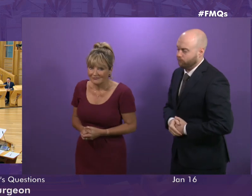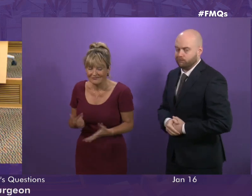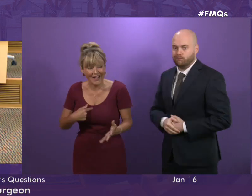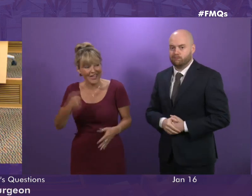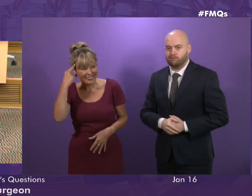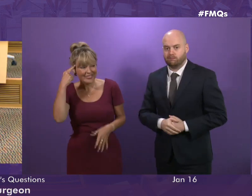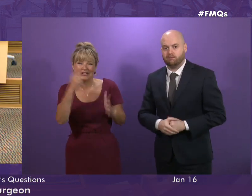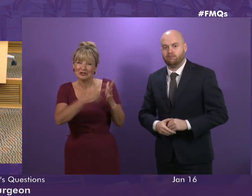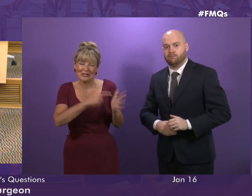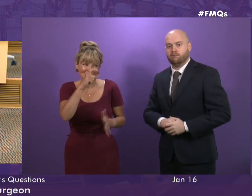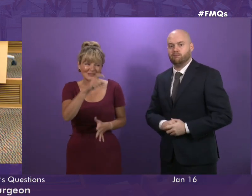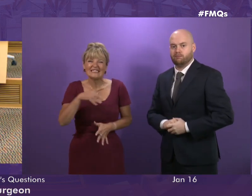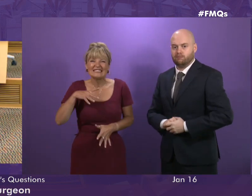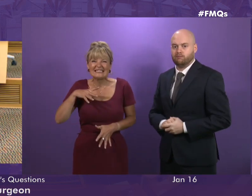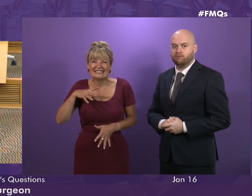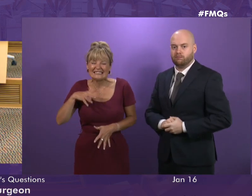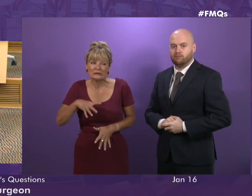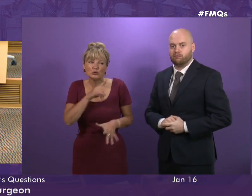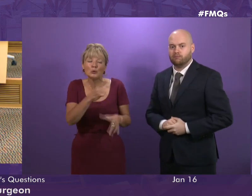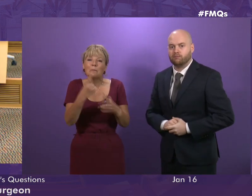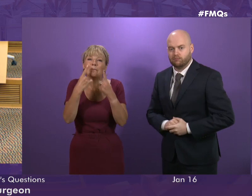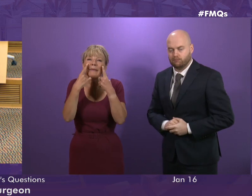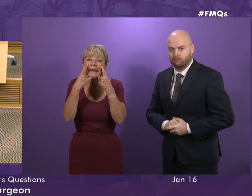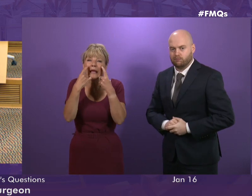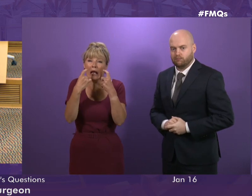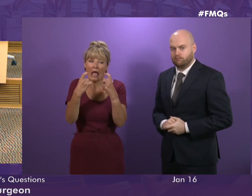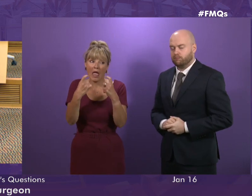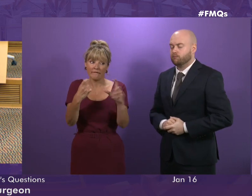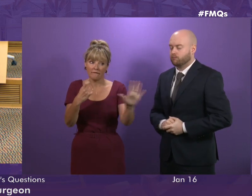Jackson Carlaw really needs to be quite careful. I will take the positive out of what he said